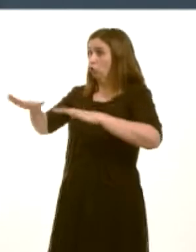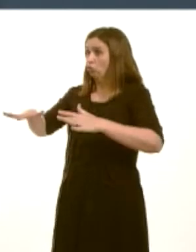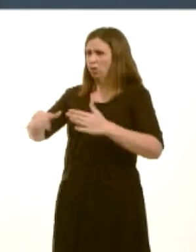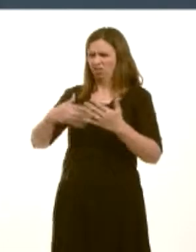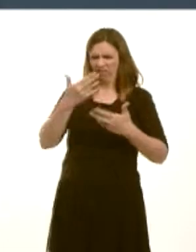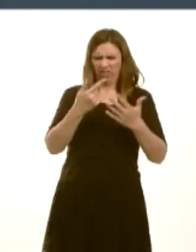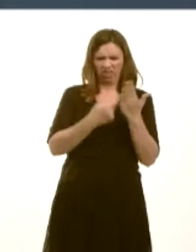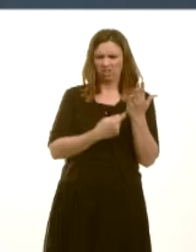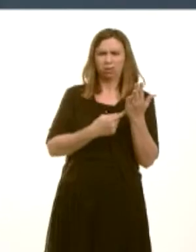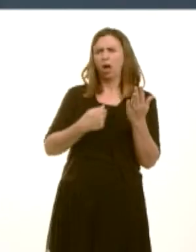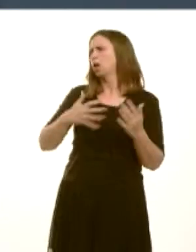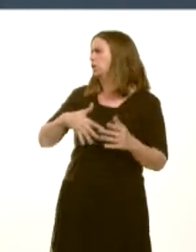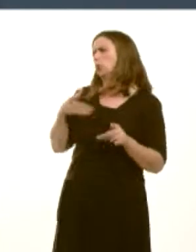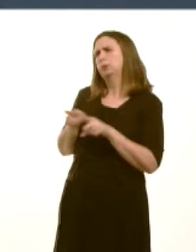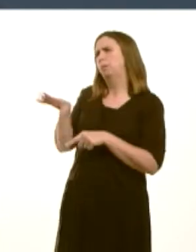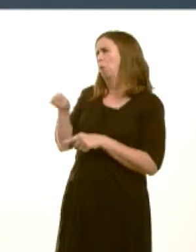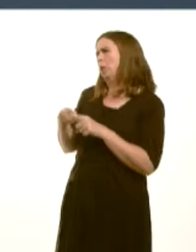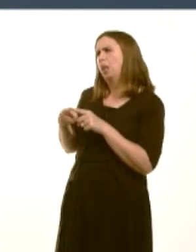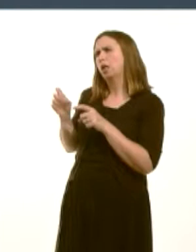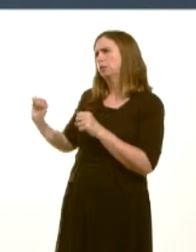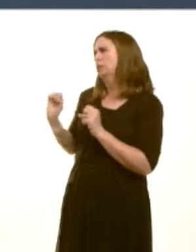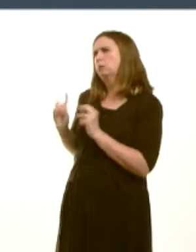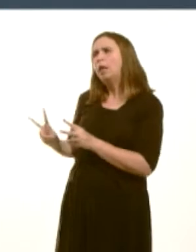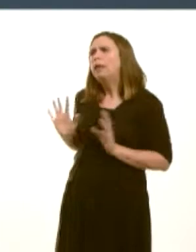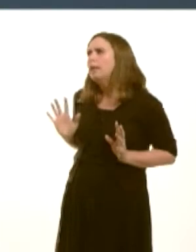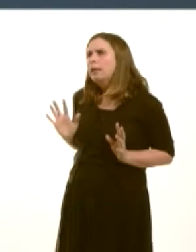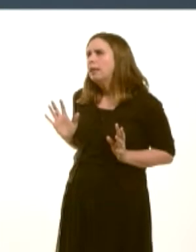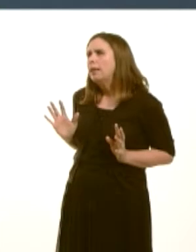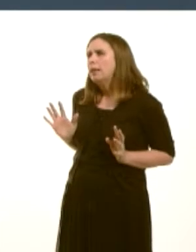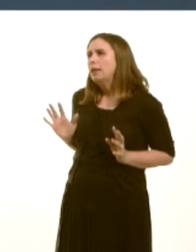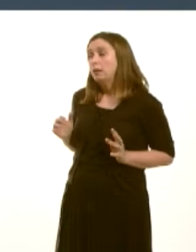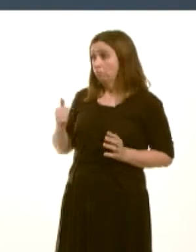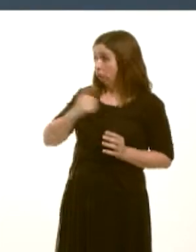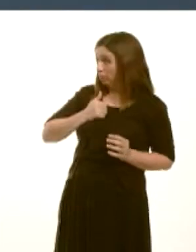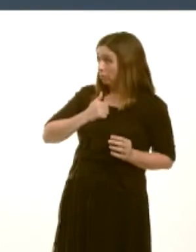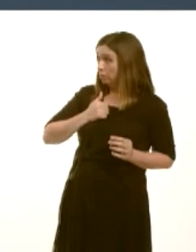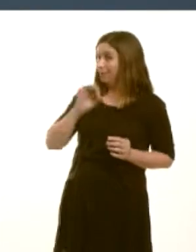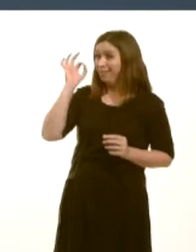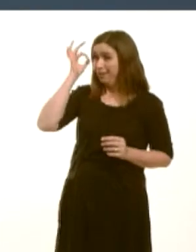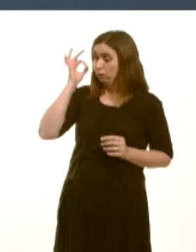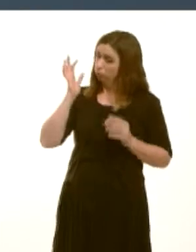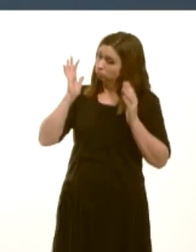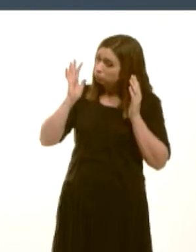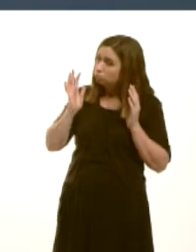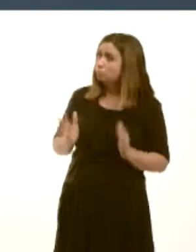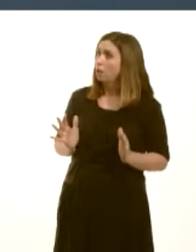boat as England. I believe I am correct in saying that councils must take into account